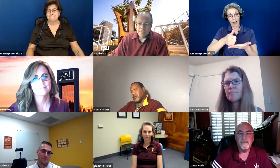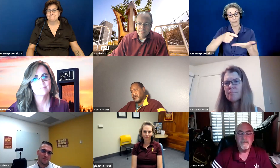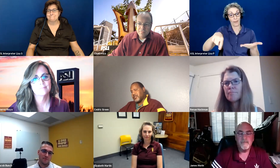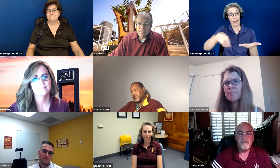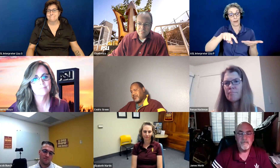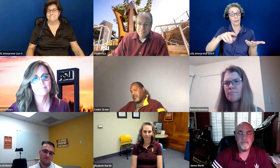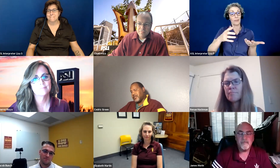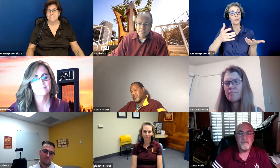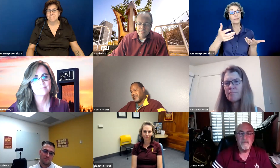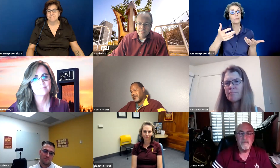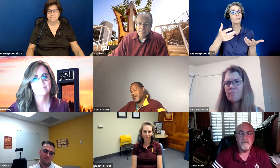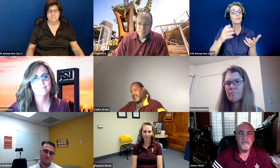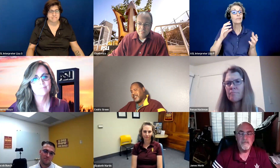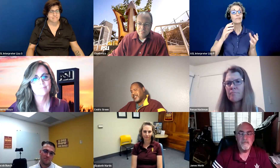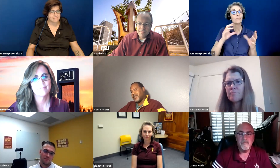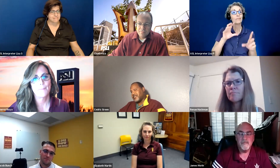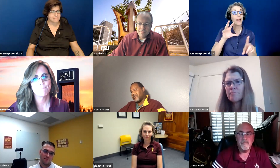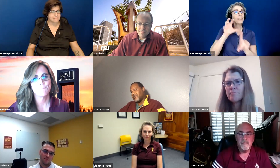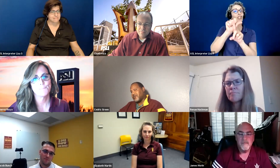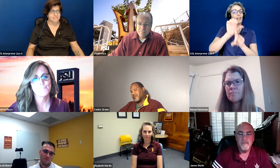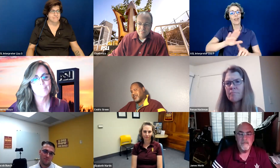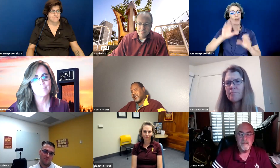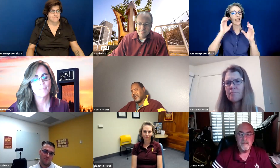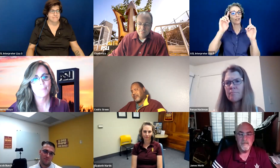you know, see achieve their educational goals